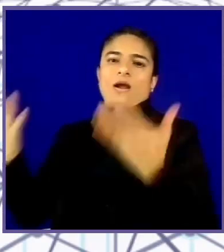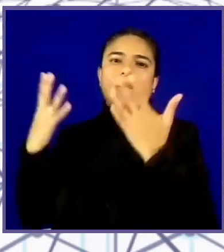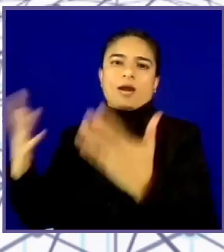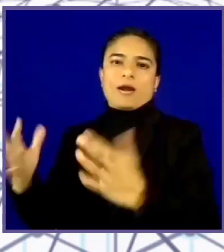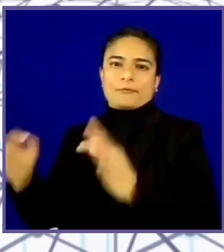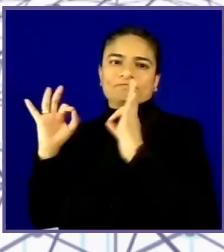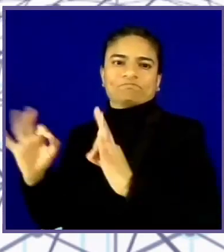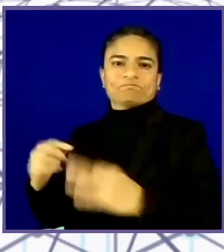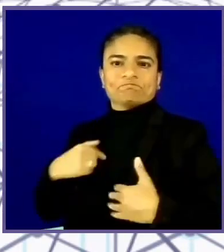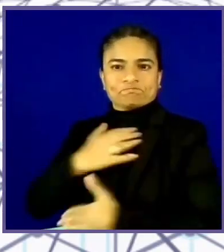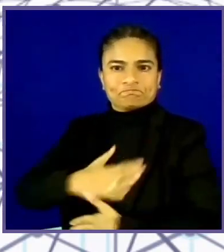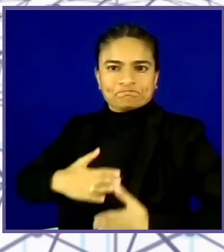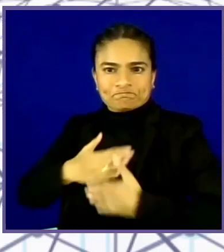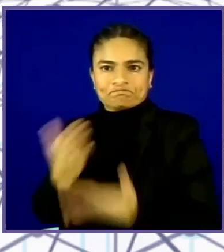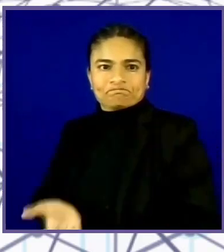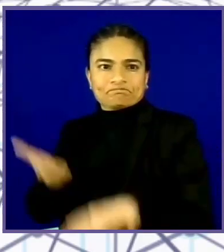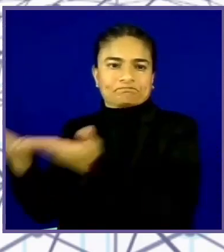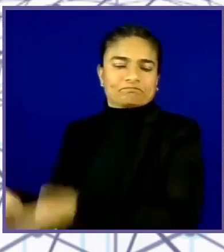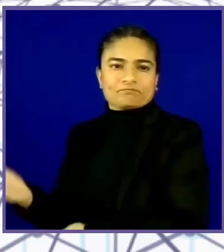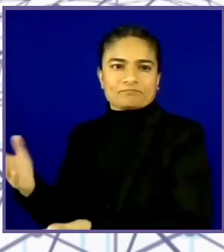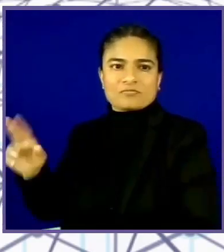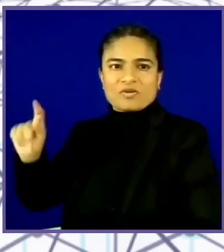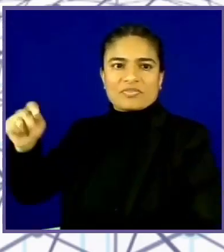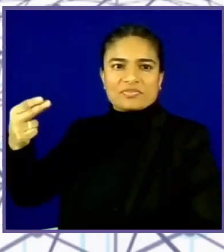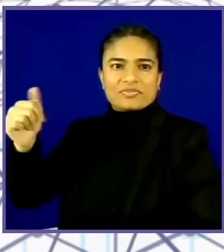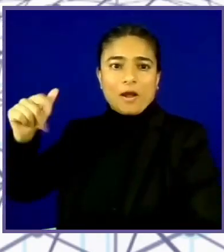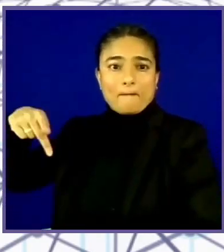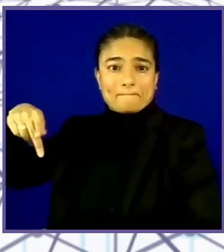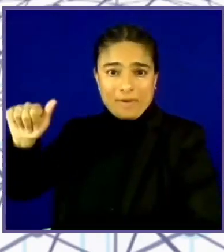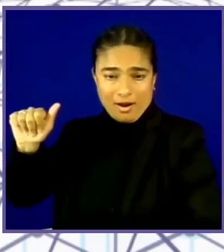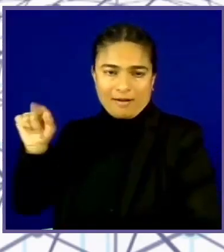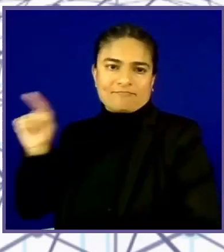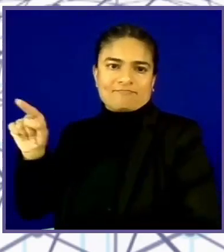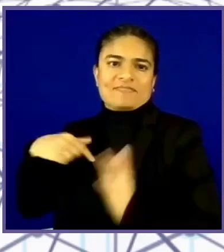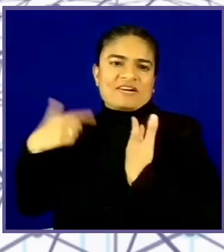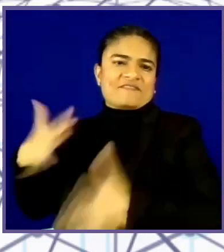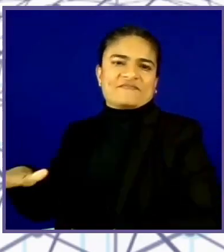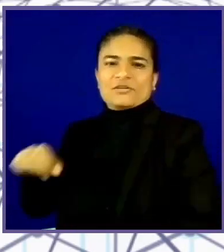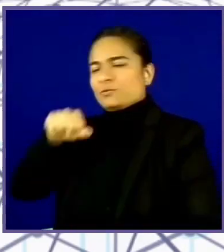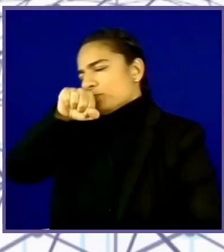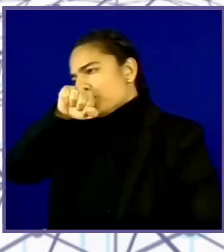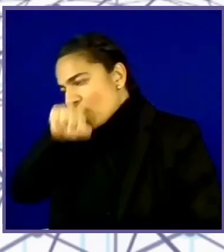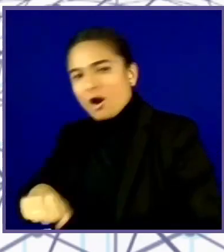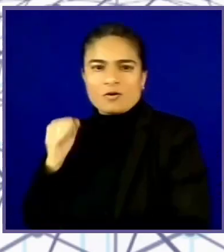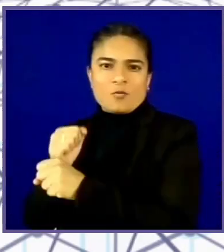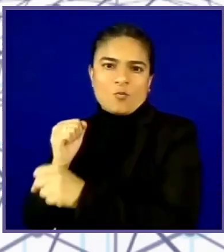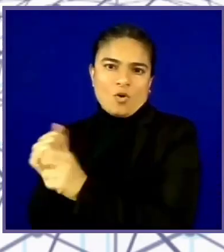As I said, Ram is the director of Zena Technologies in Nepal who make a range of products already.